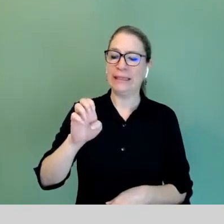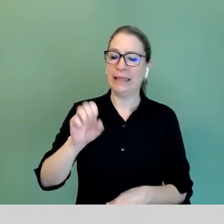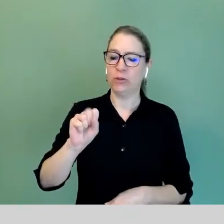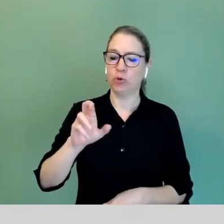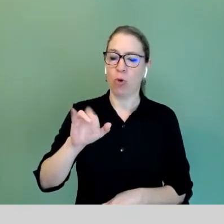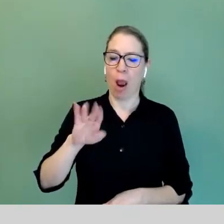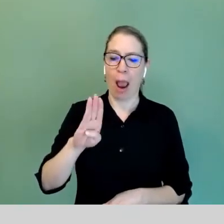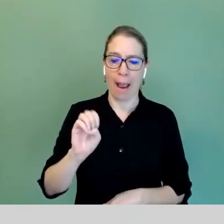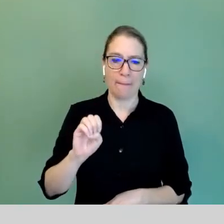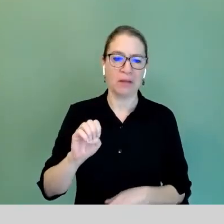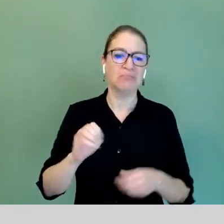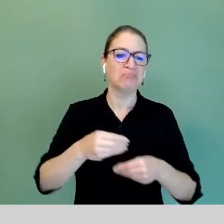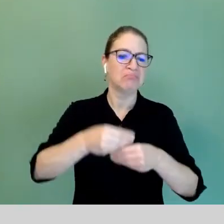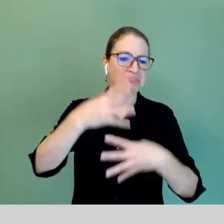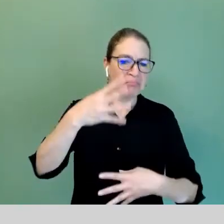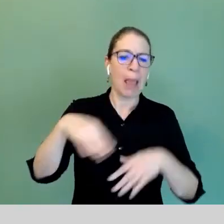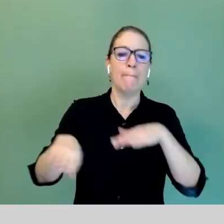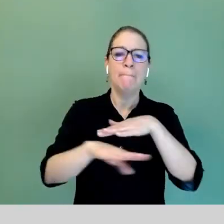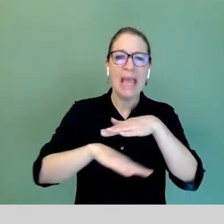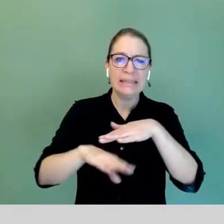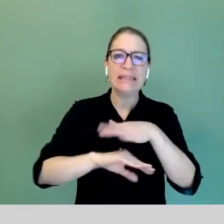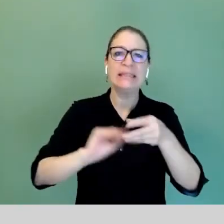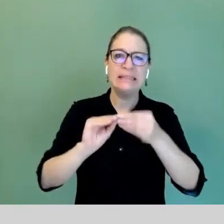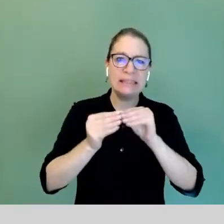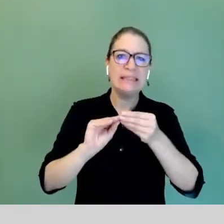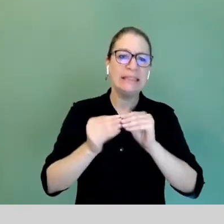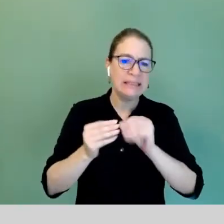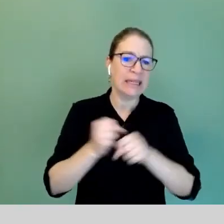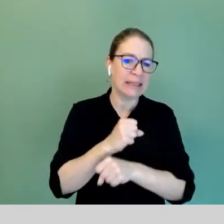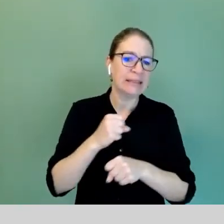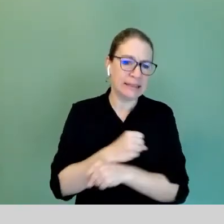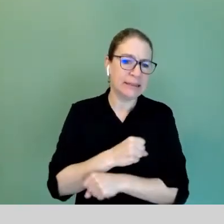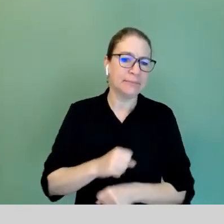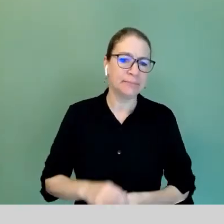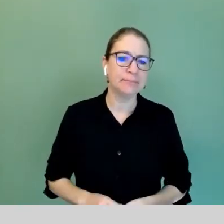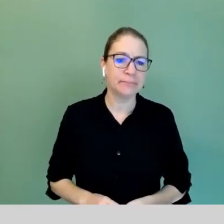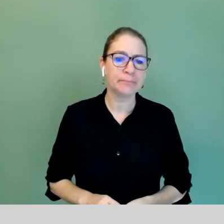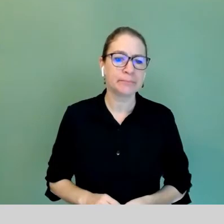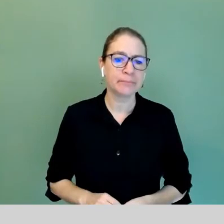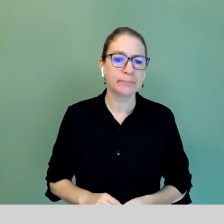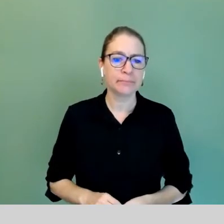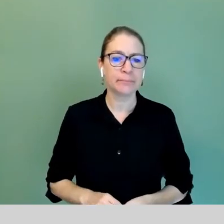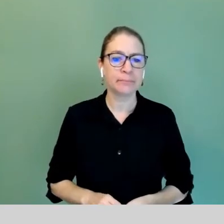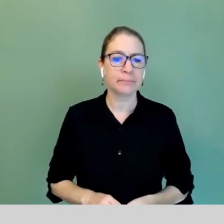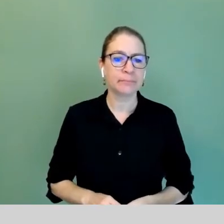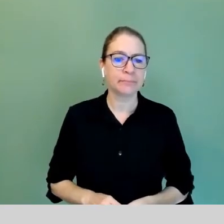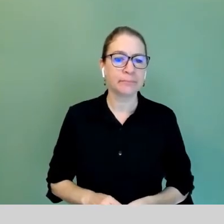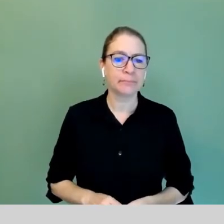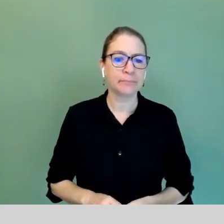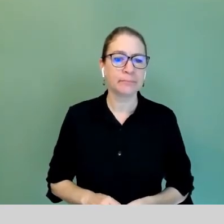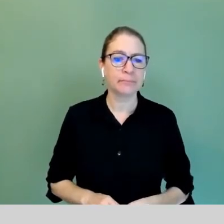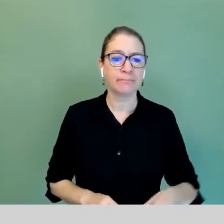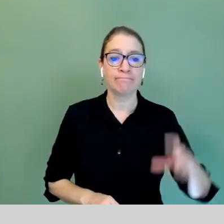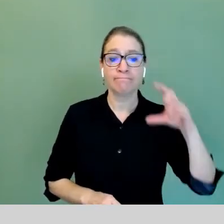And it gives me some basic statistics here of my numeric columns. So this is the January data,